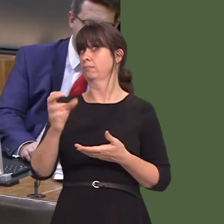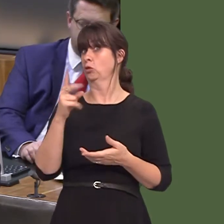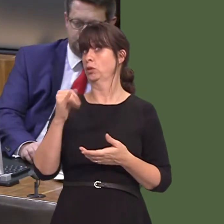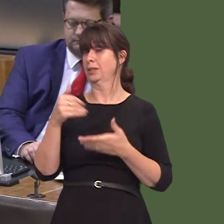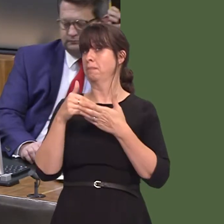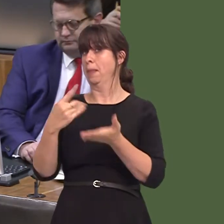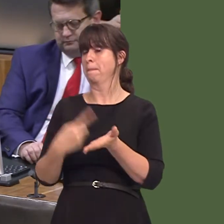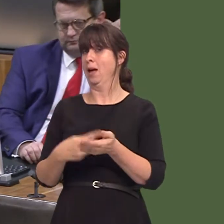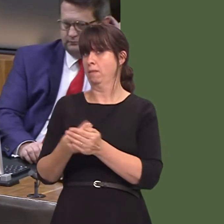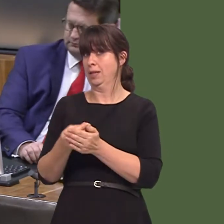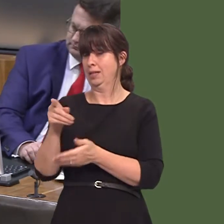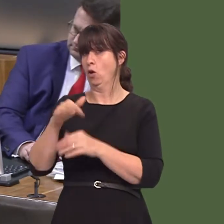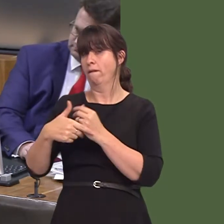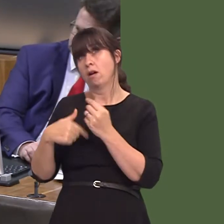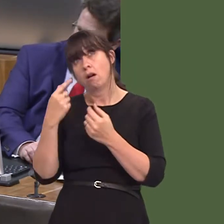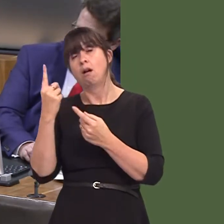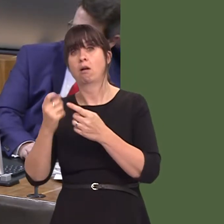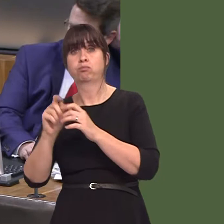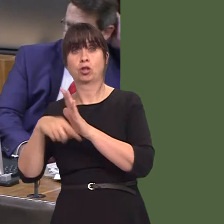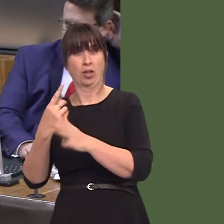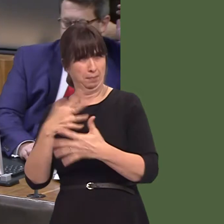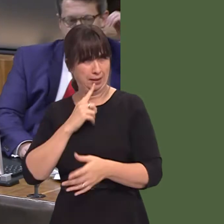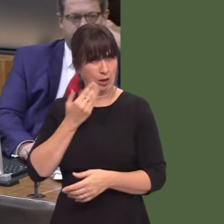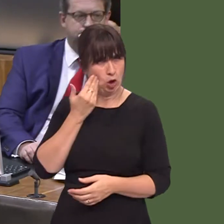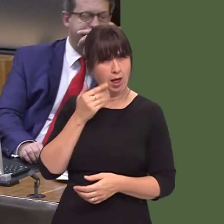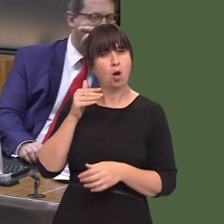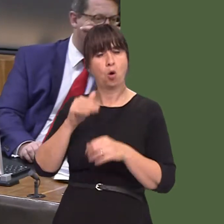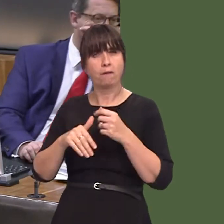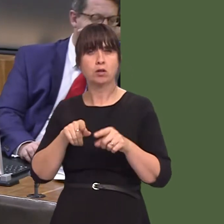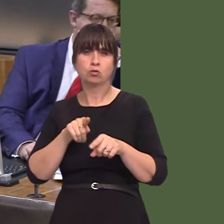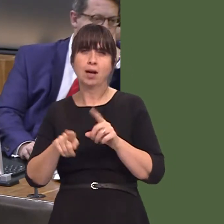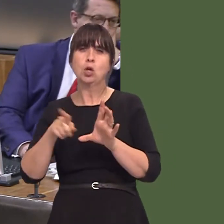of the funding for innovative projects to tackle rough sleeping and youth homelessness.